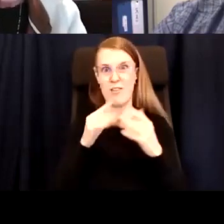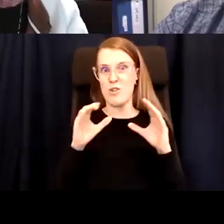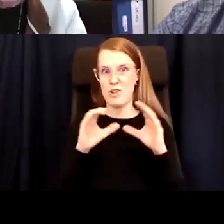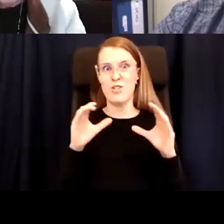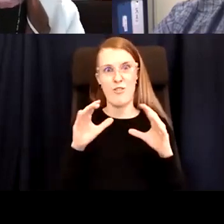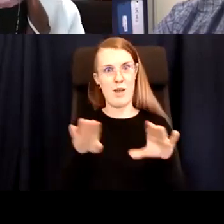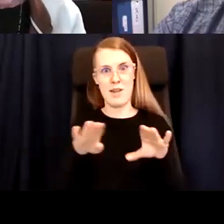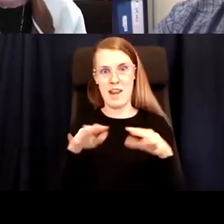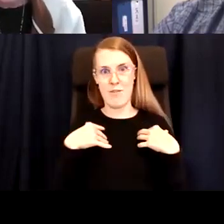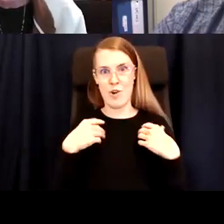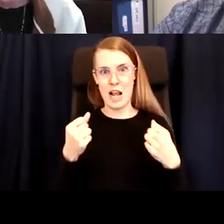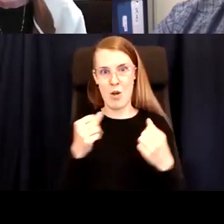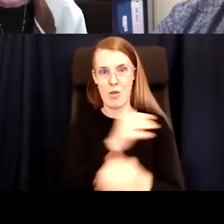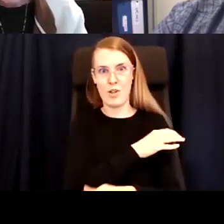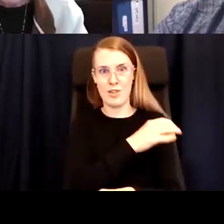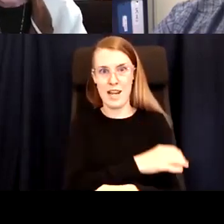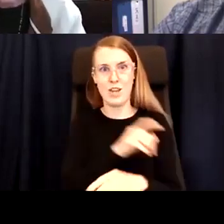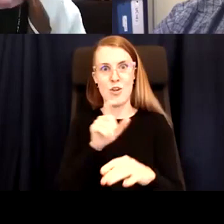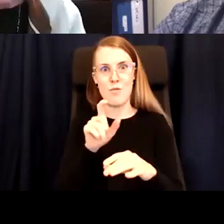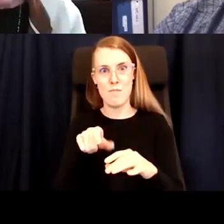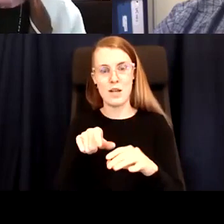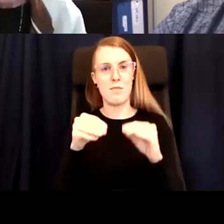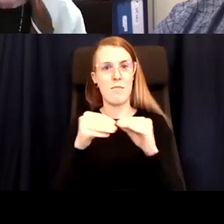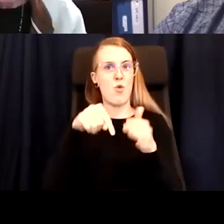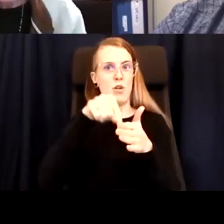You have to take it steps further and do a whole lot more.